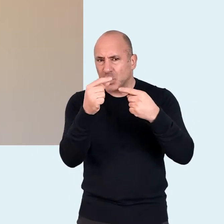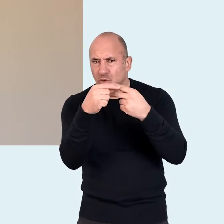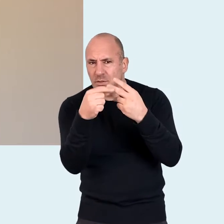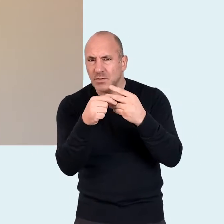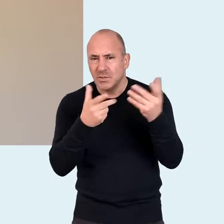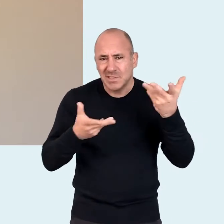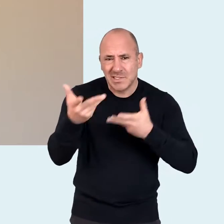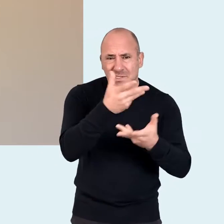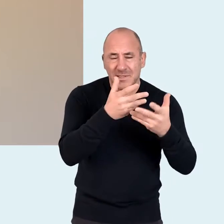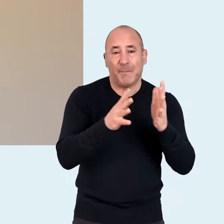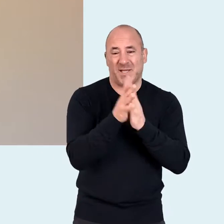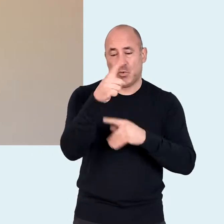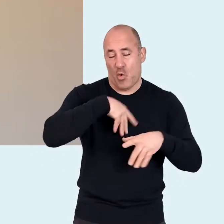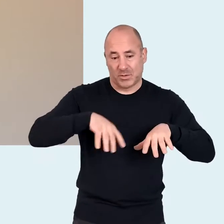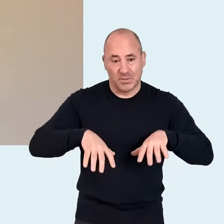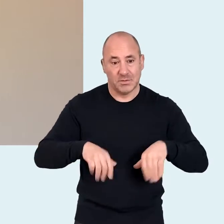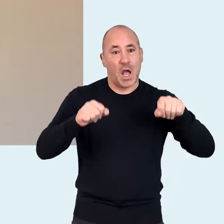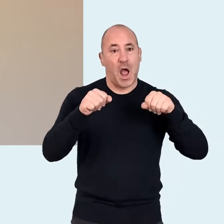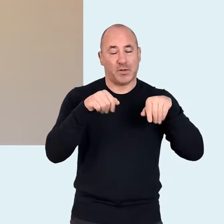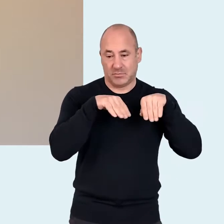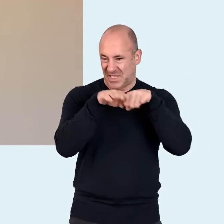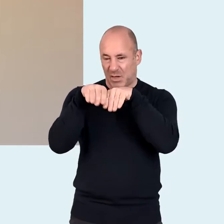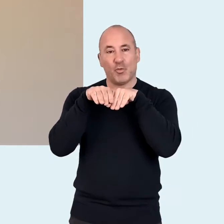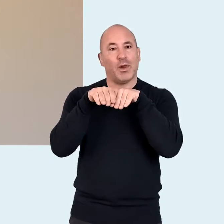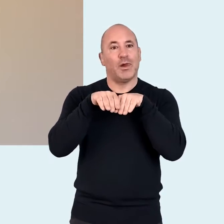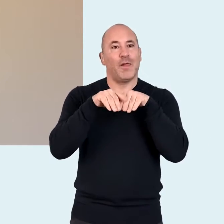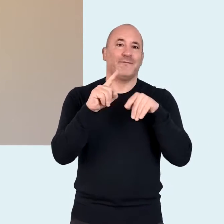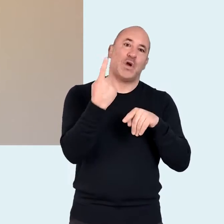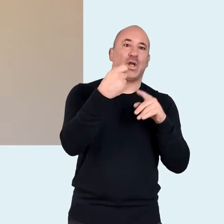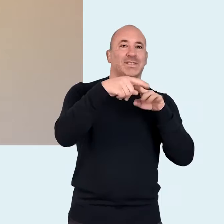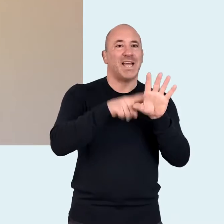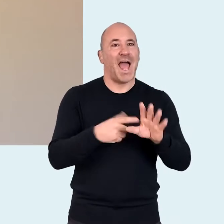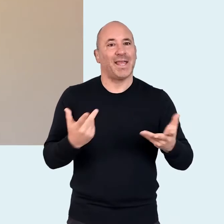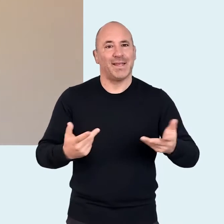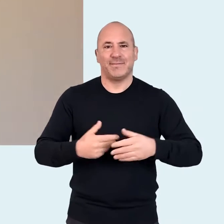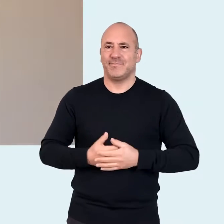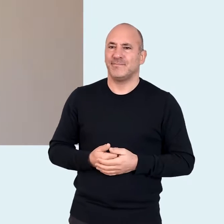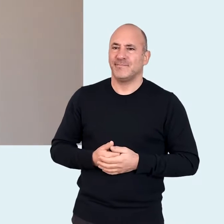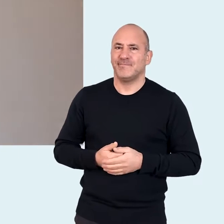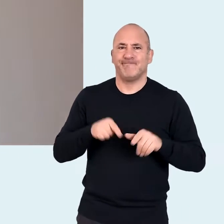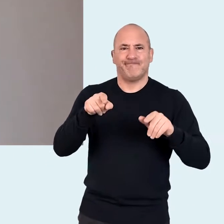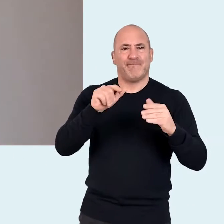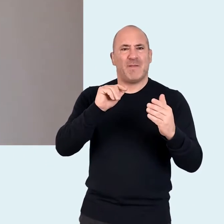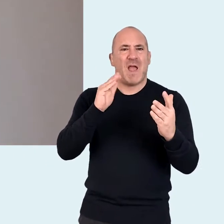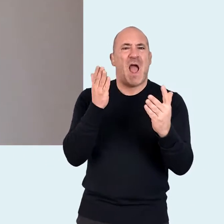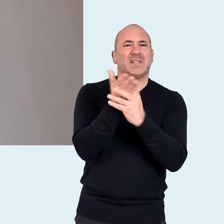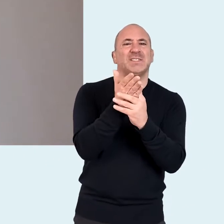challenges that they might have in accessing a space, and that way nobody starts on a back foot.